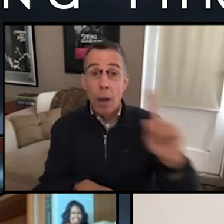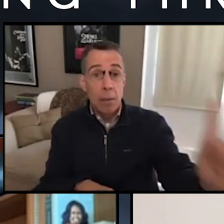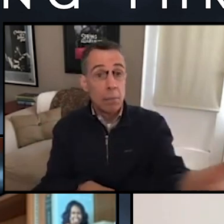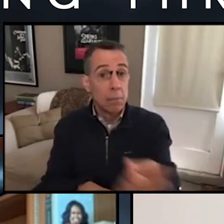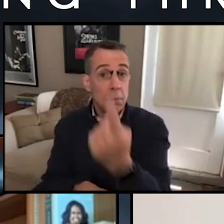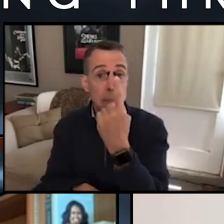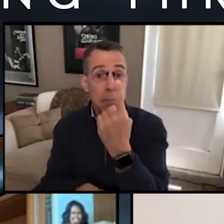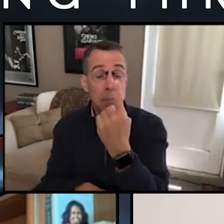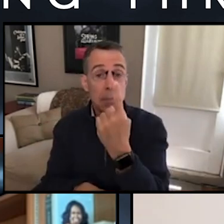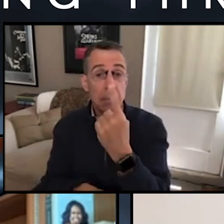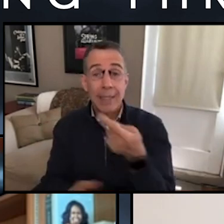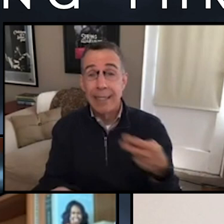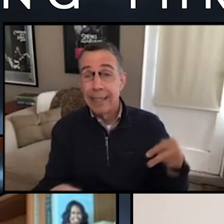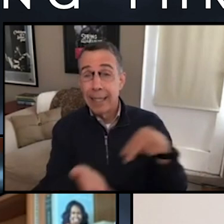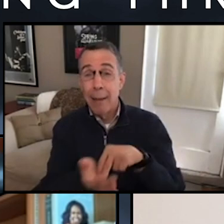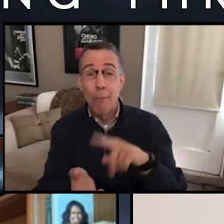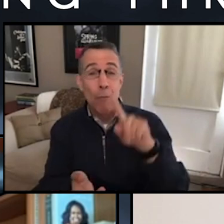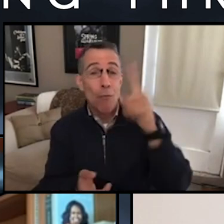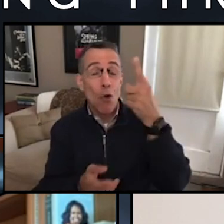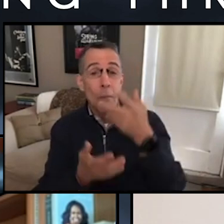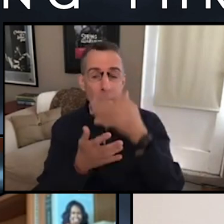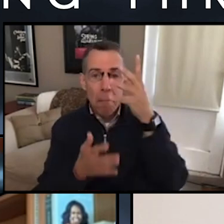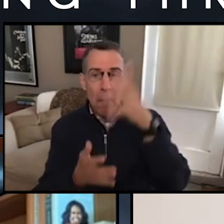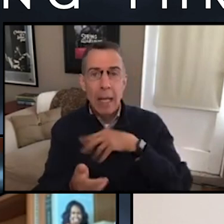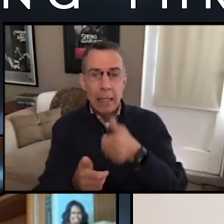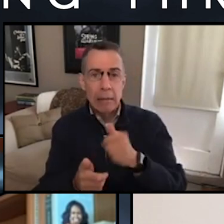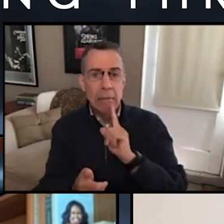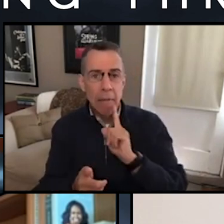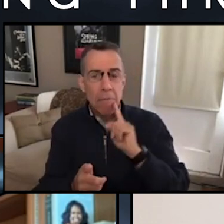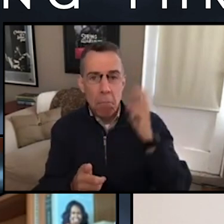very first screening was a man who's DeafBlind, who had had the entire